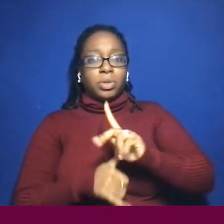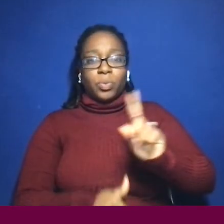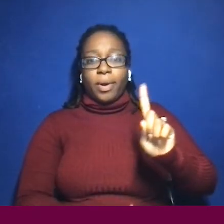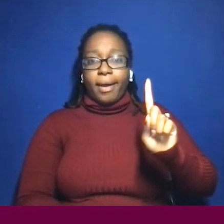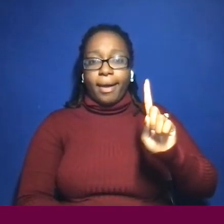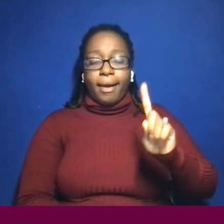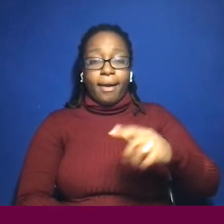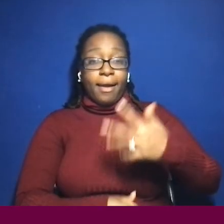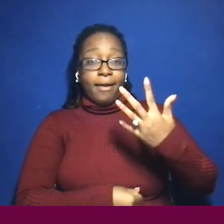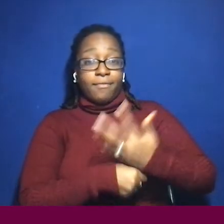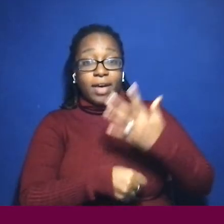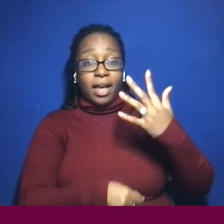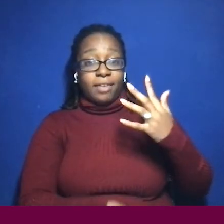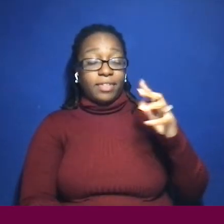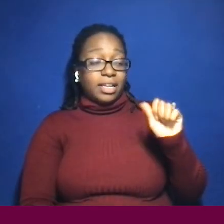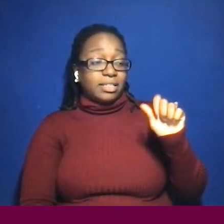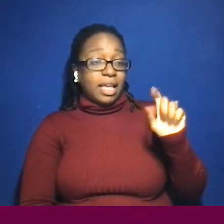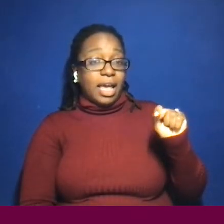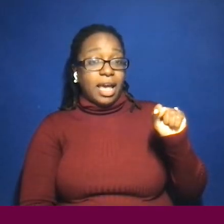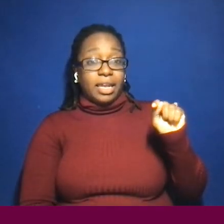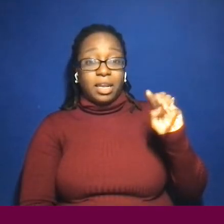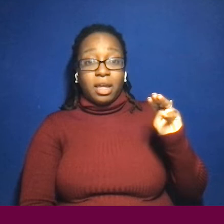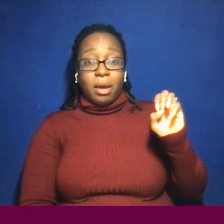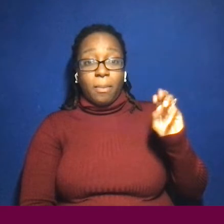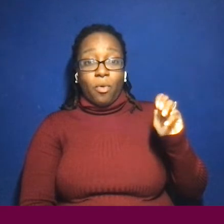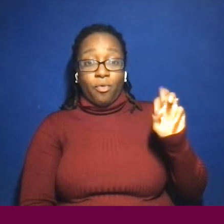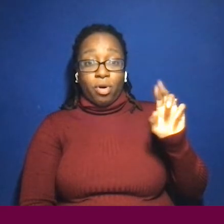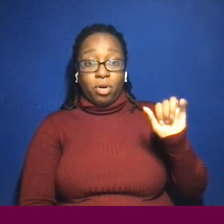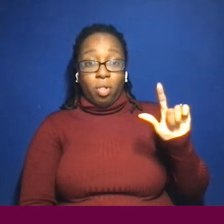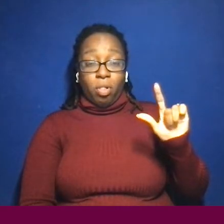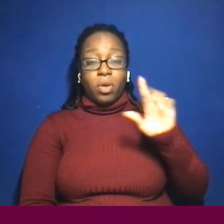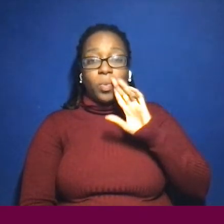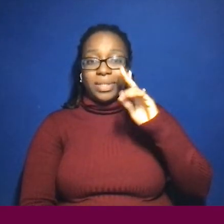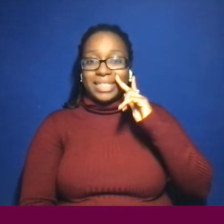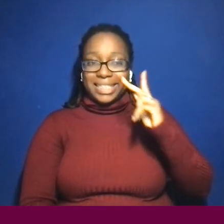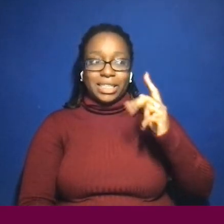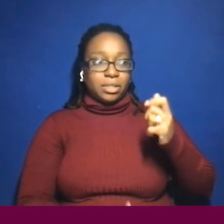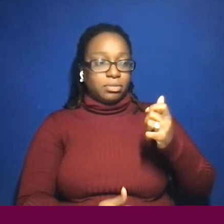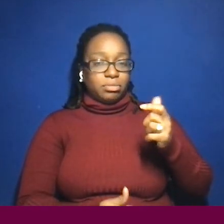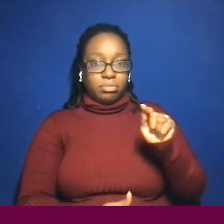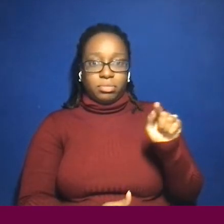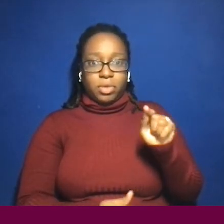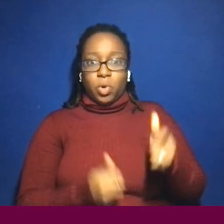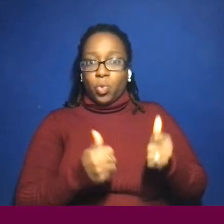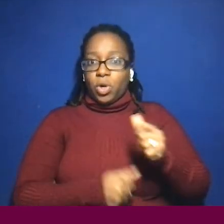Five Days at Memorial, you see that, that really stark dilemma about which patients get rescued.